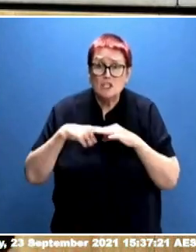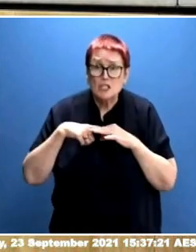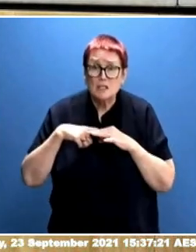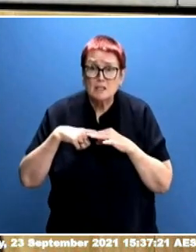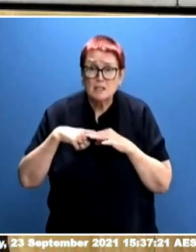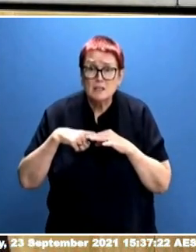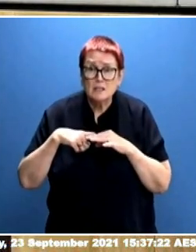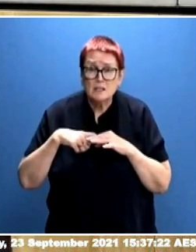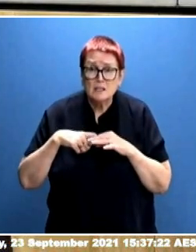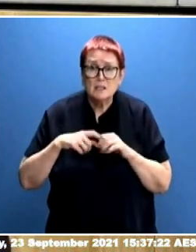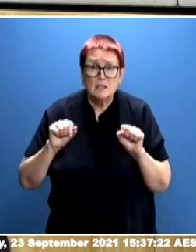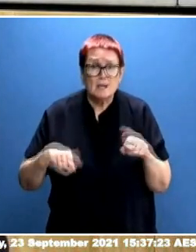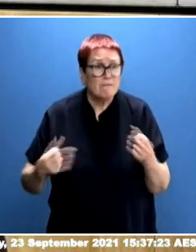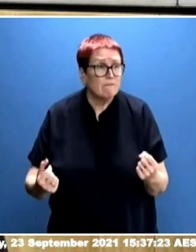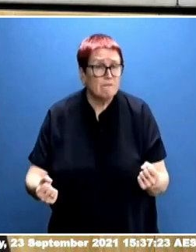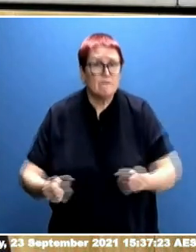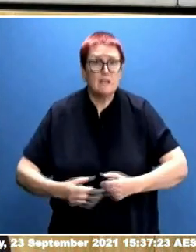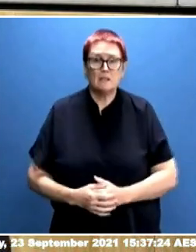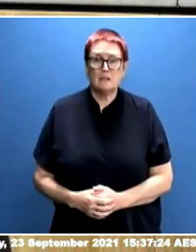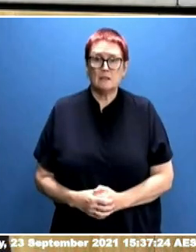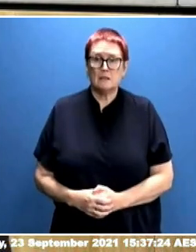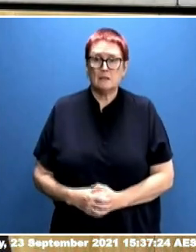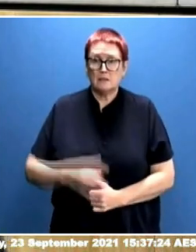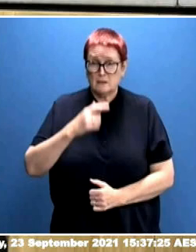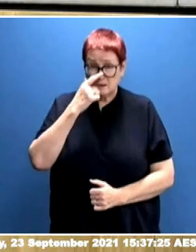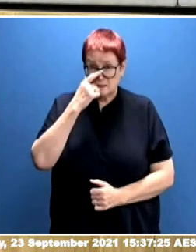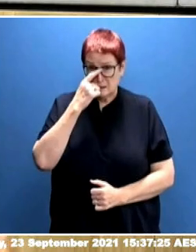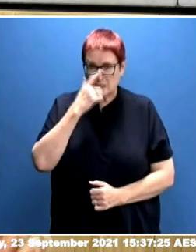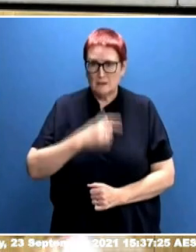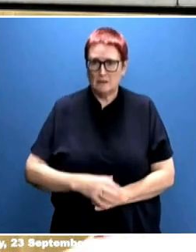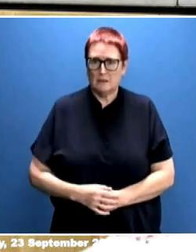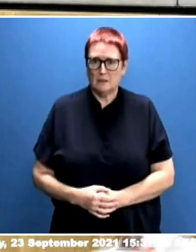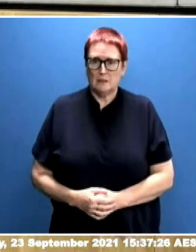Yes, I do. CHAIR: Okay, let's get there.